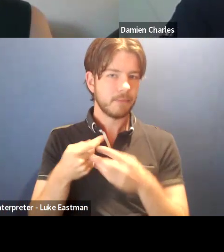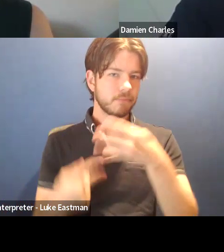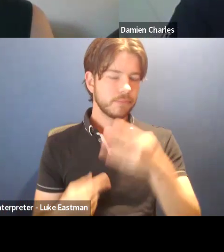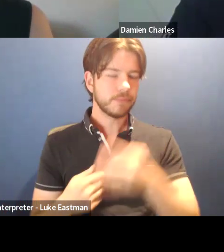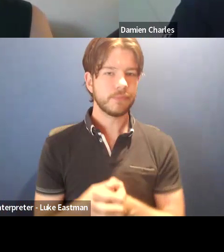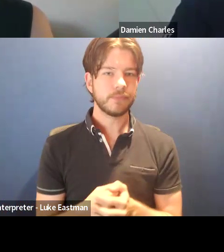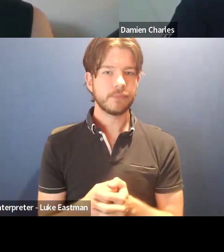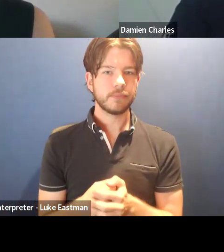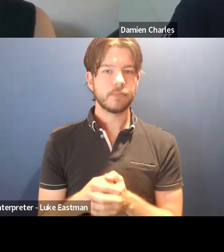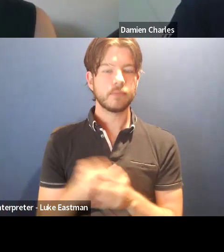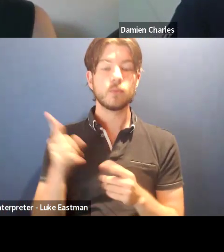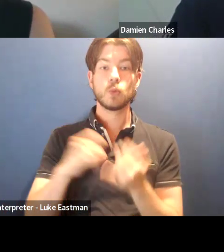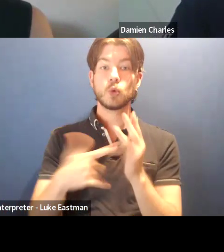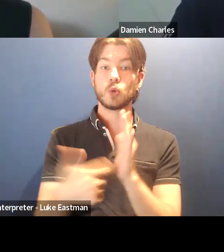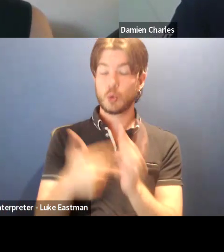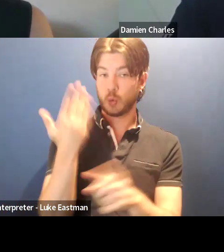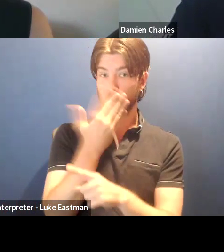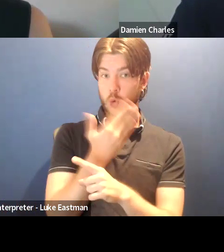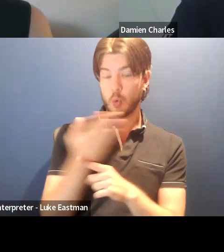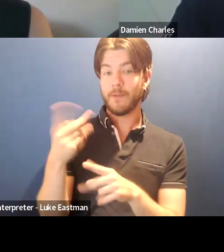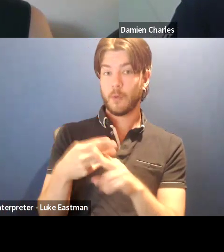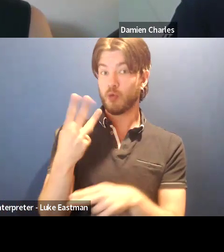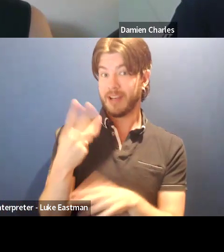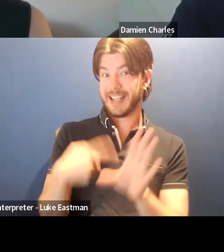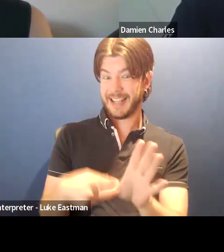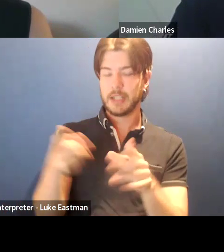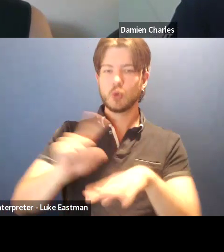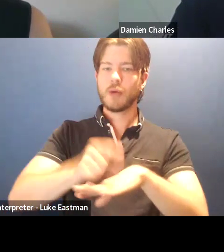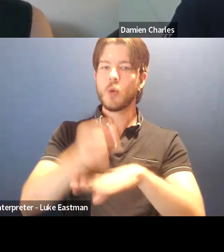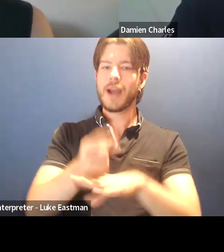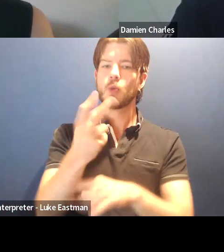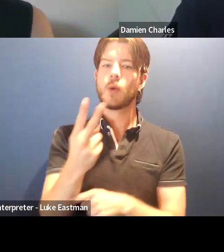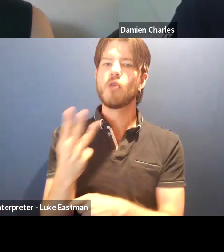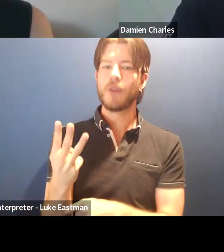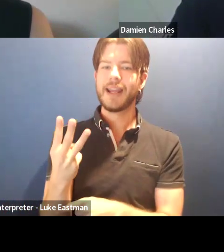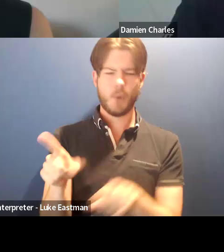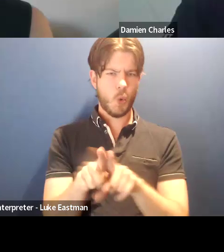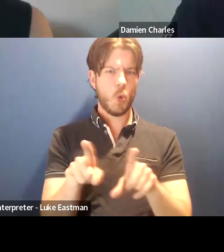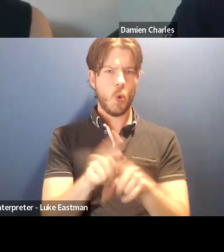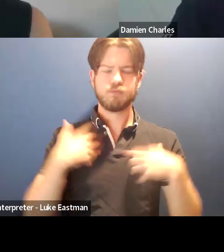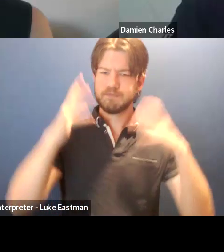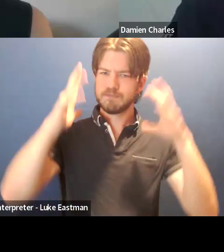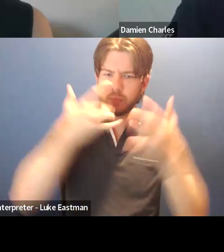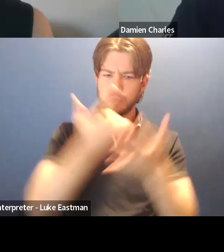years, graduating year 12 in 2023. I'm also a keen hobbyist